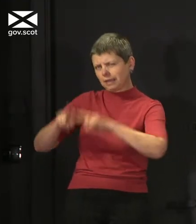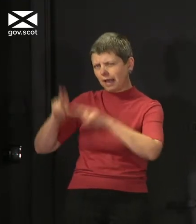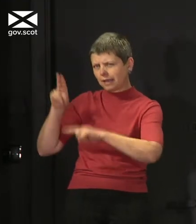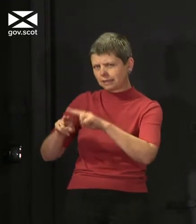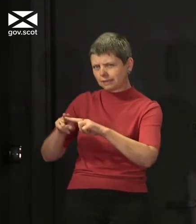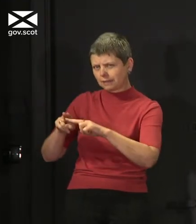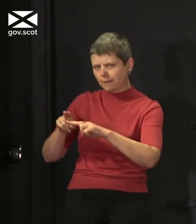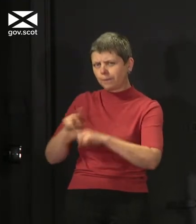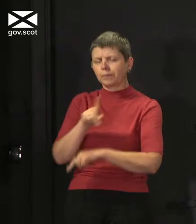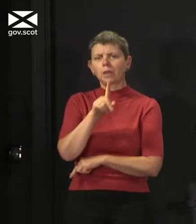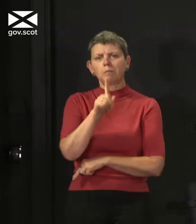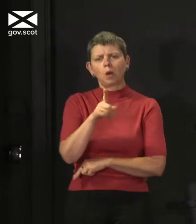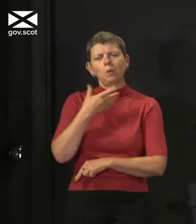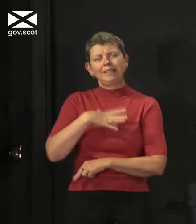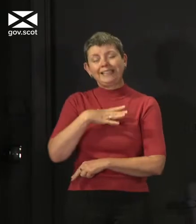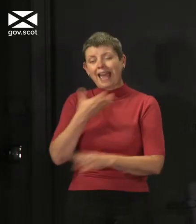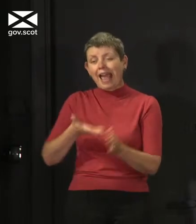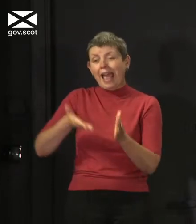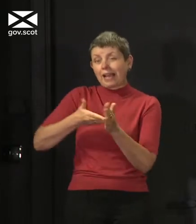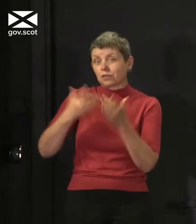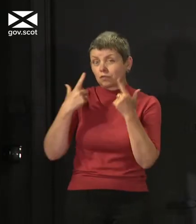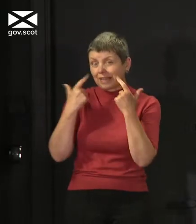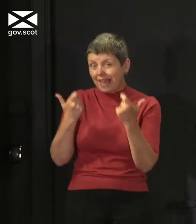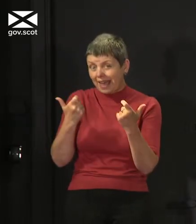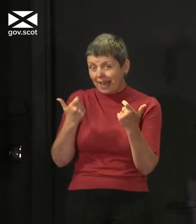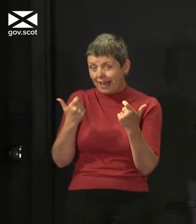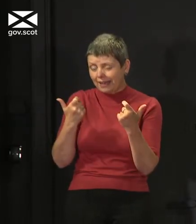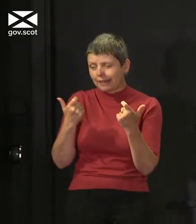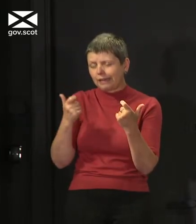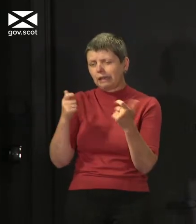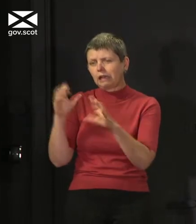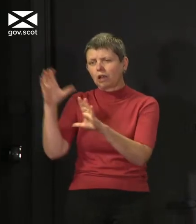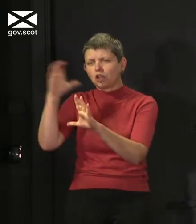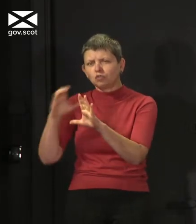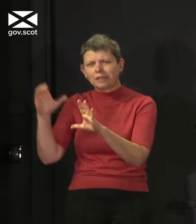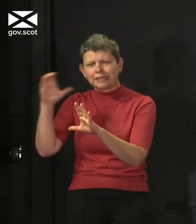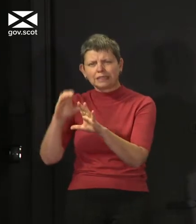particular care in our assessment of the list of countries that are being categorized as